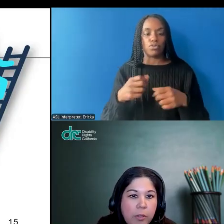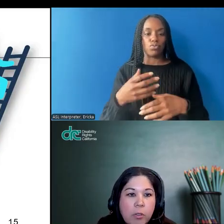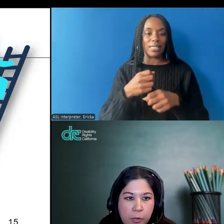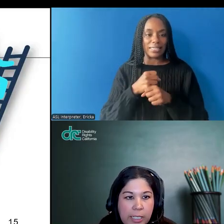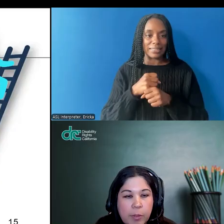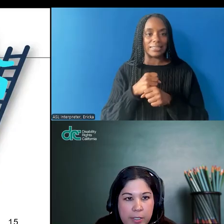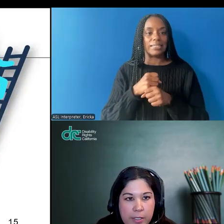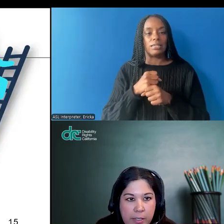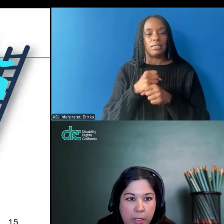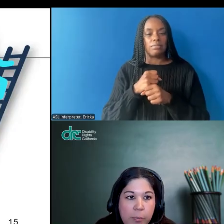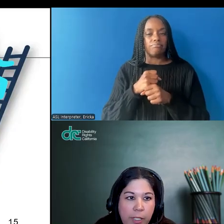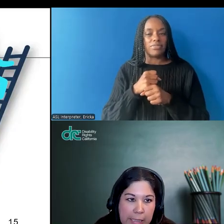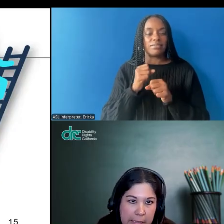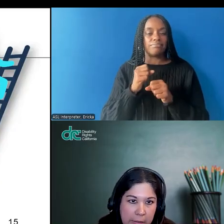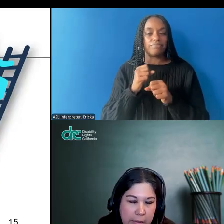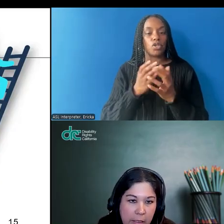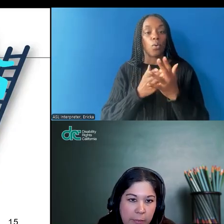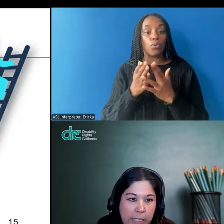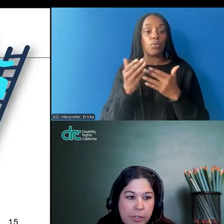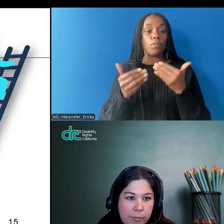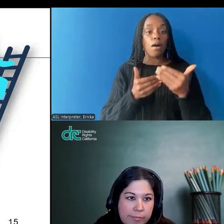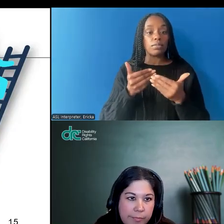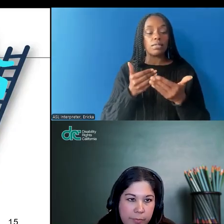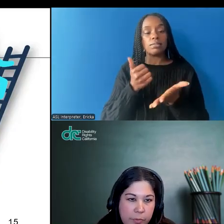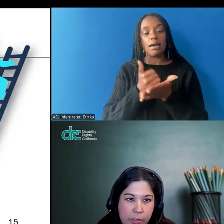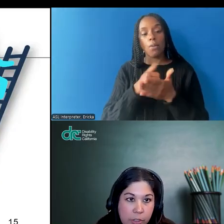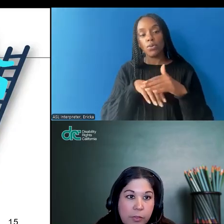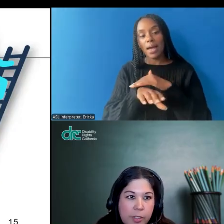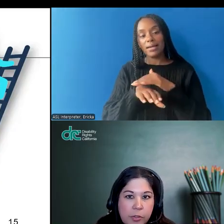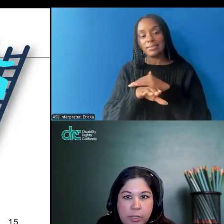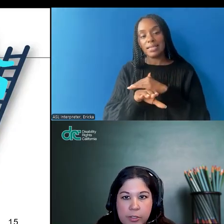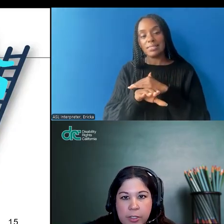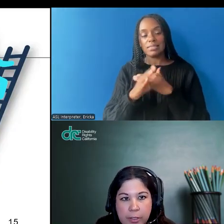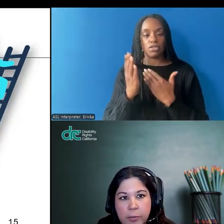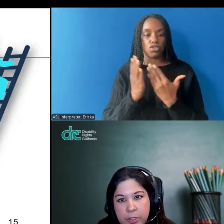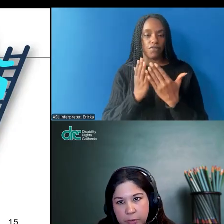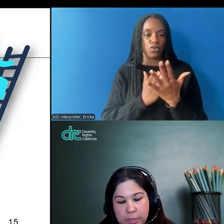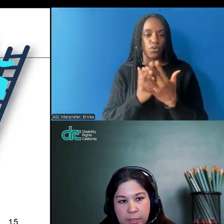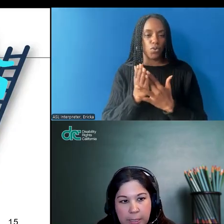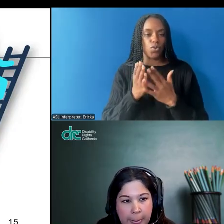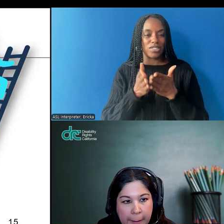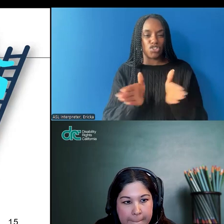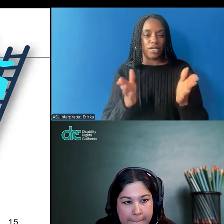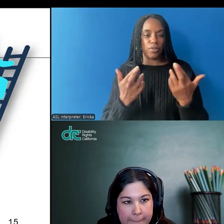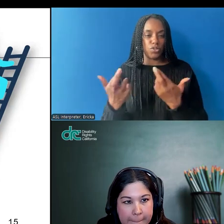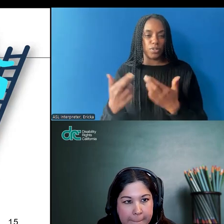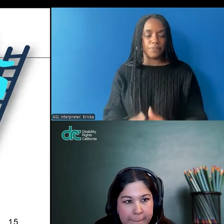go through that process and help you access, that service through that generic resource.